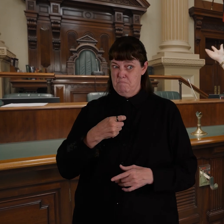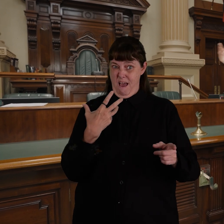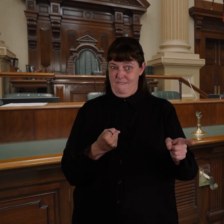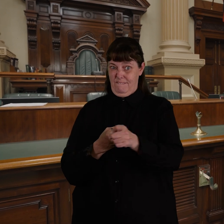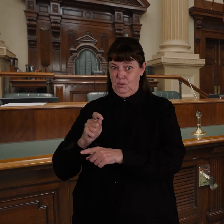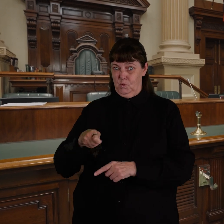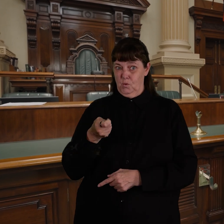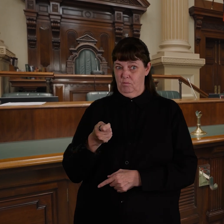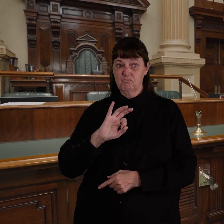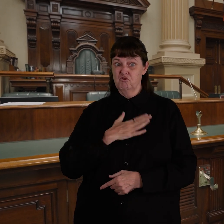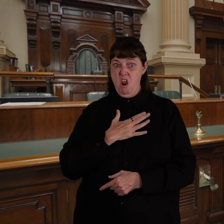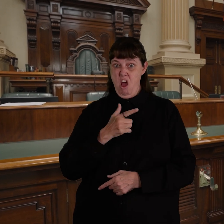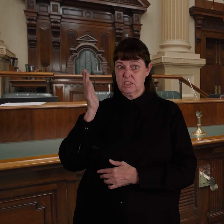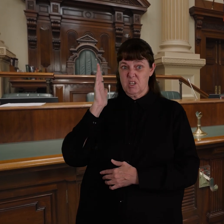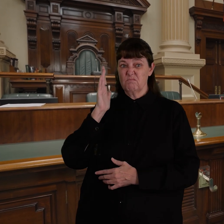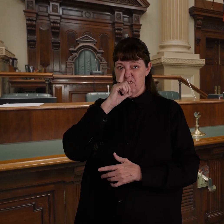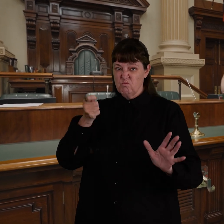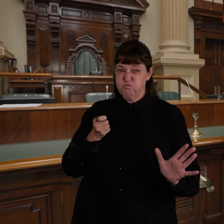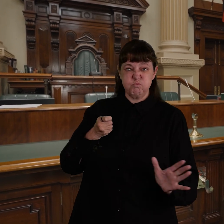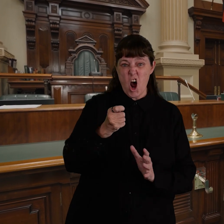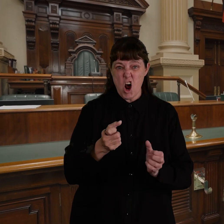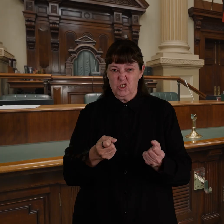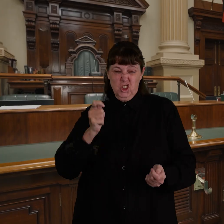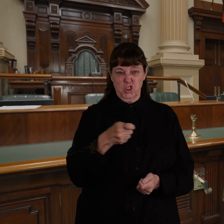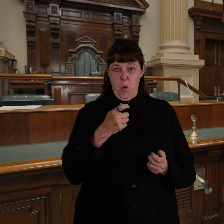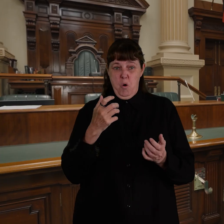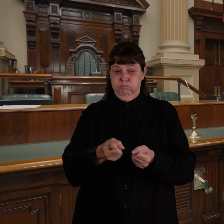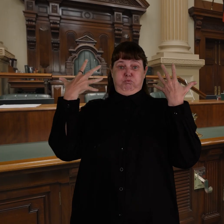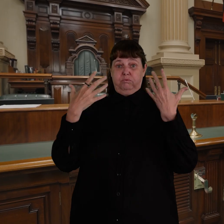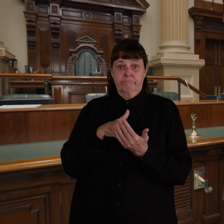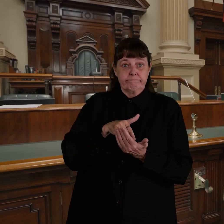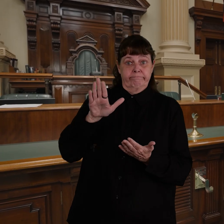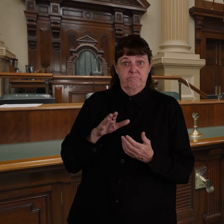so they might have tried to take issue with their swords with the speaker. In fact,